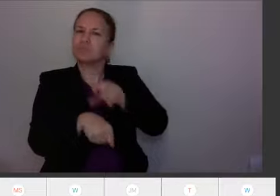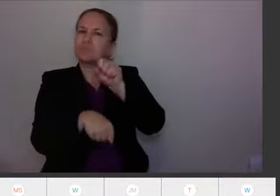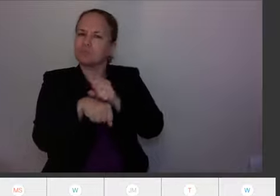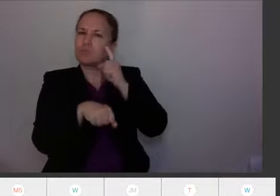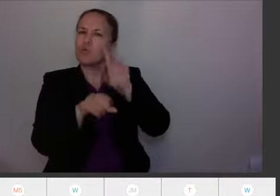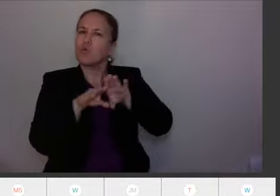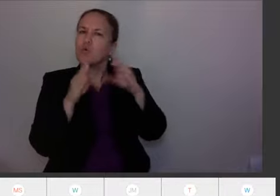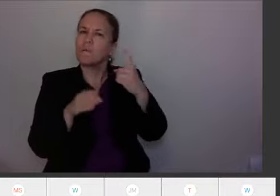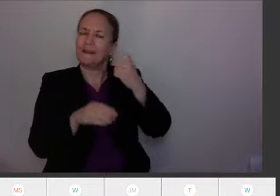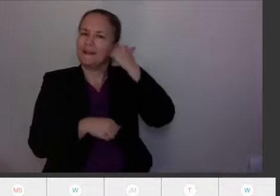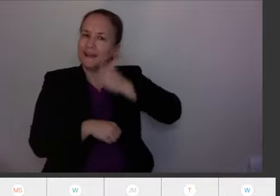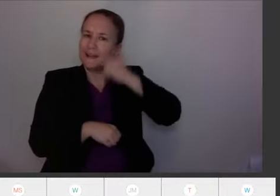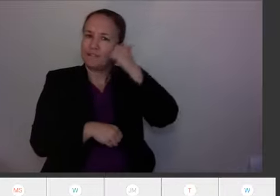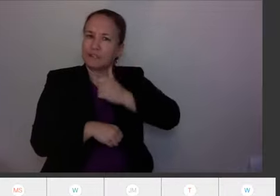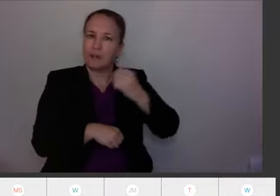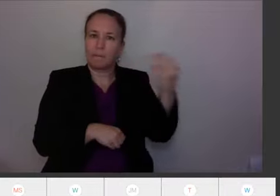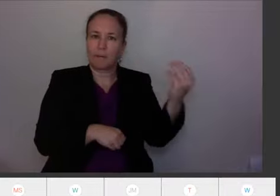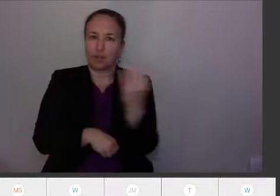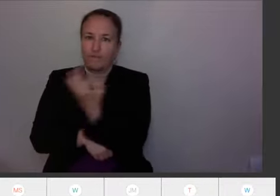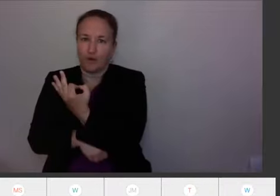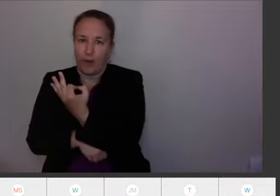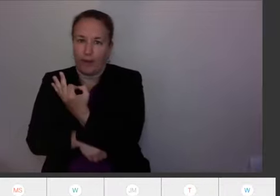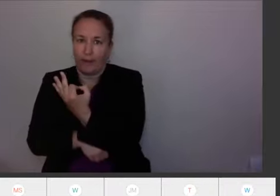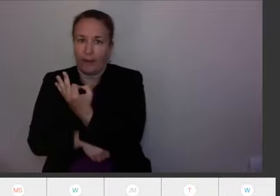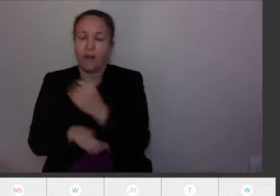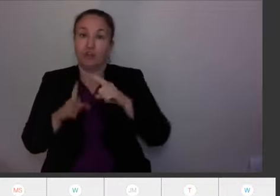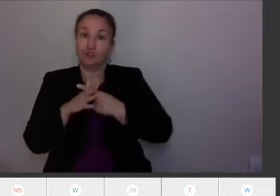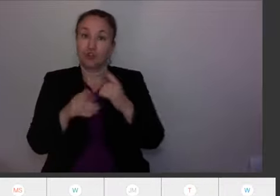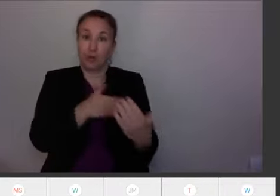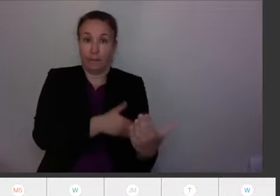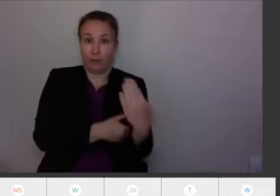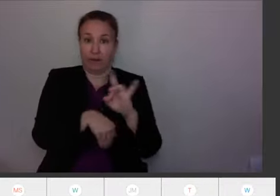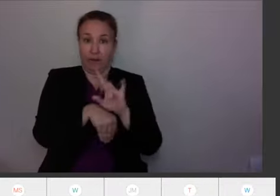every day monday through friday at 8 30 a.m as long as there's not an